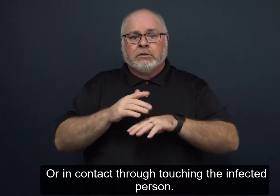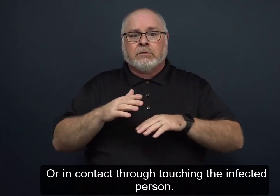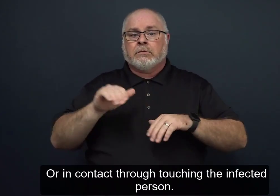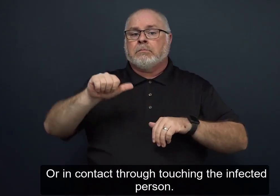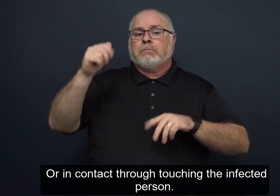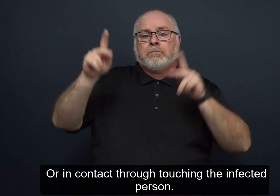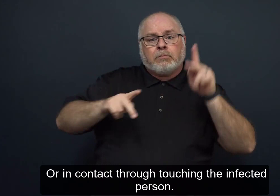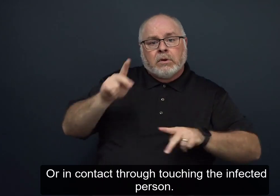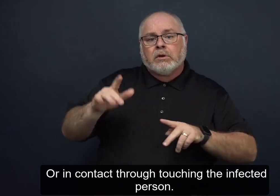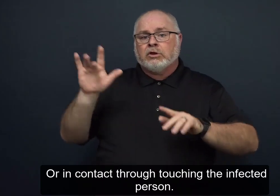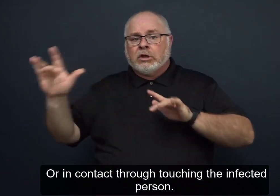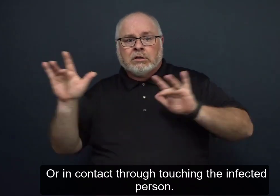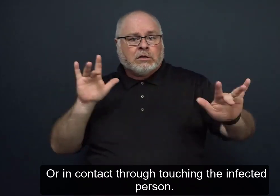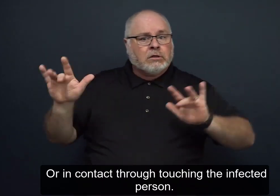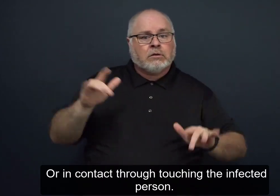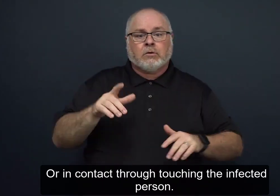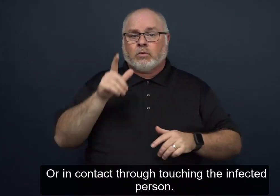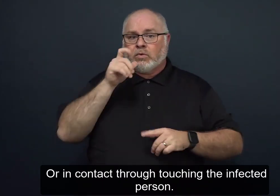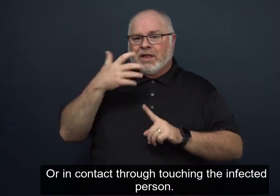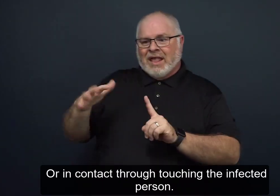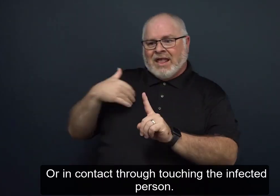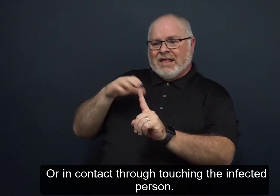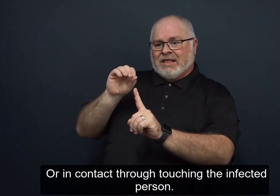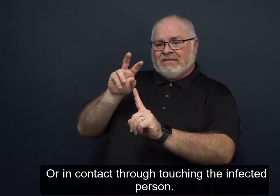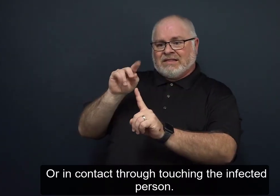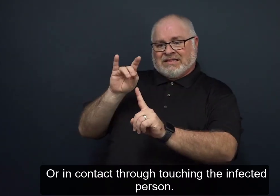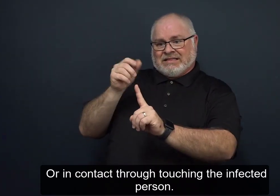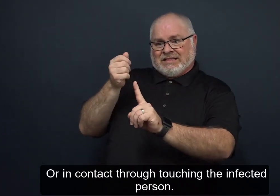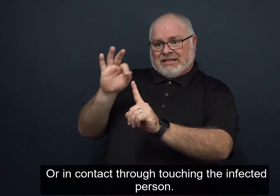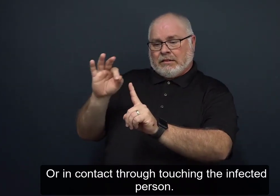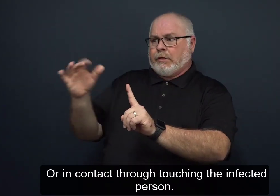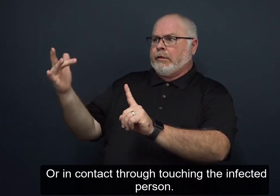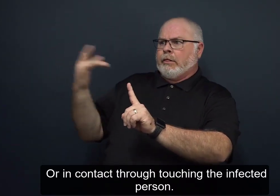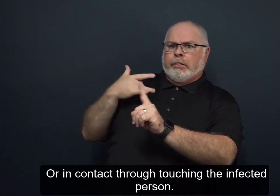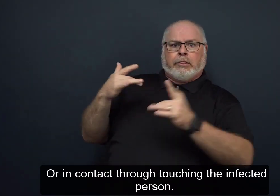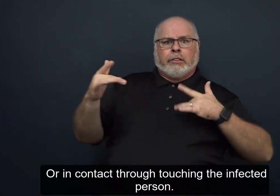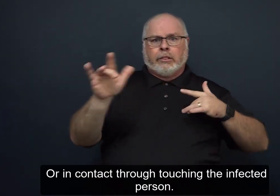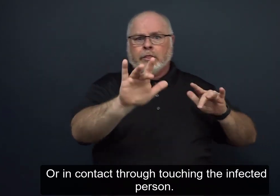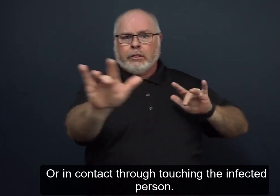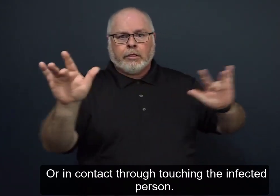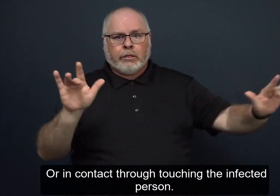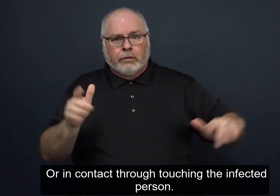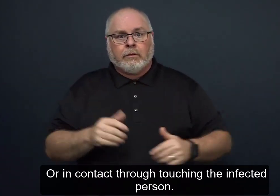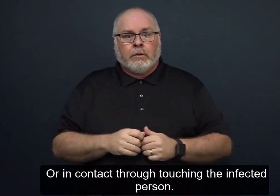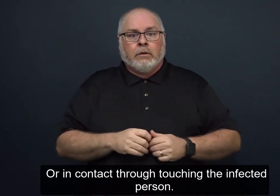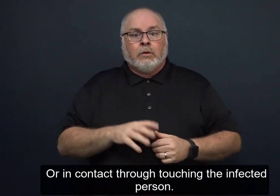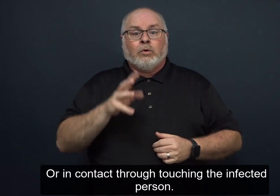Or in contact through touching the infected person.